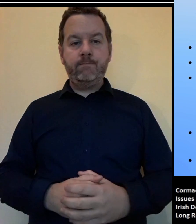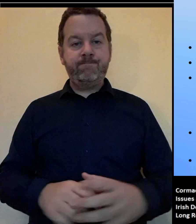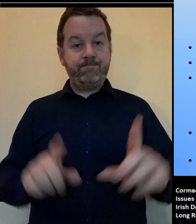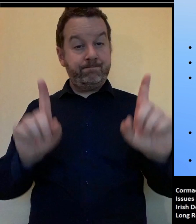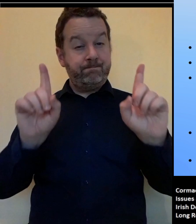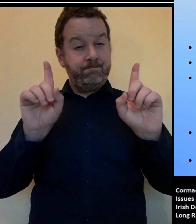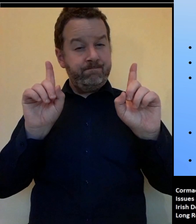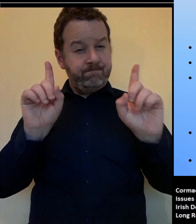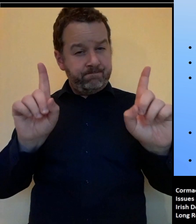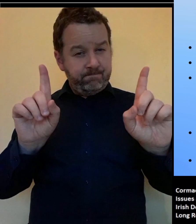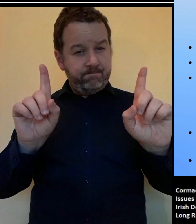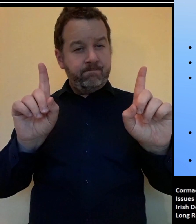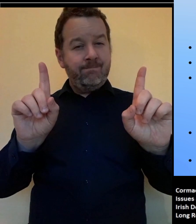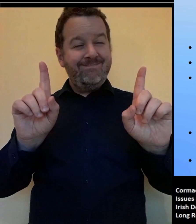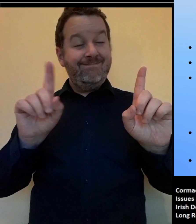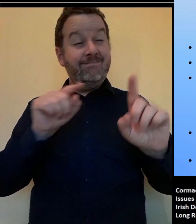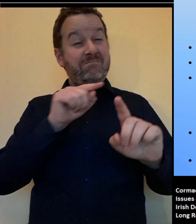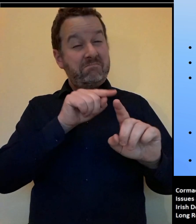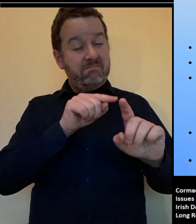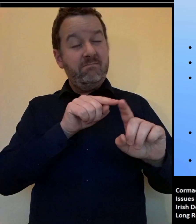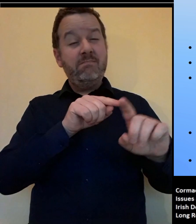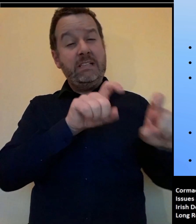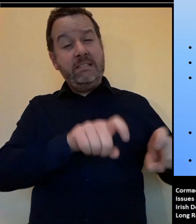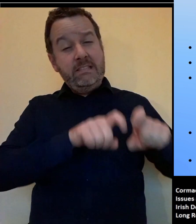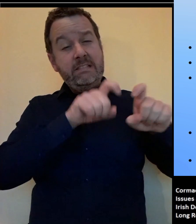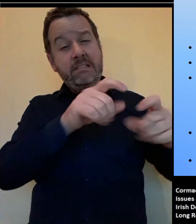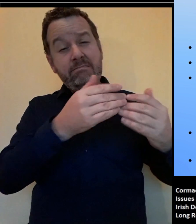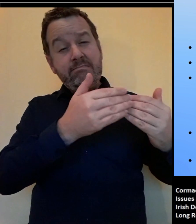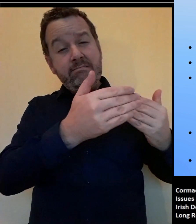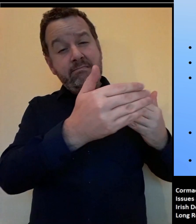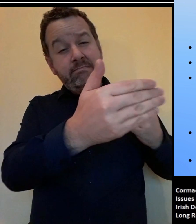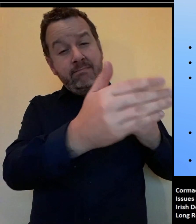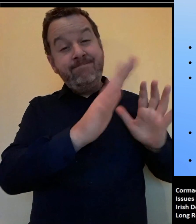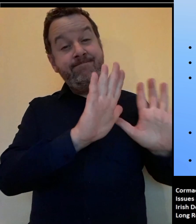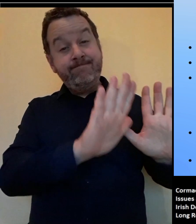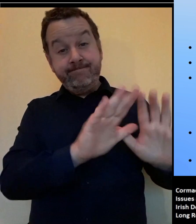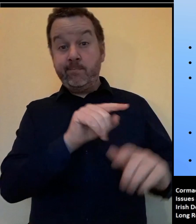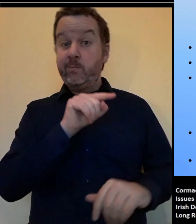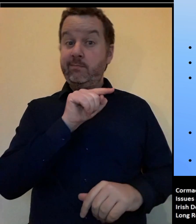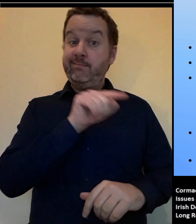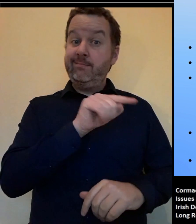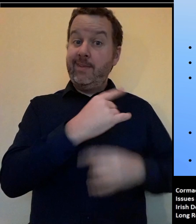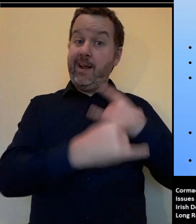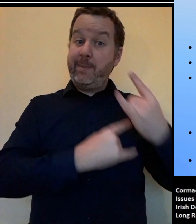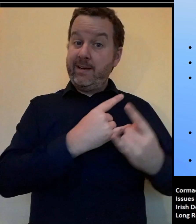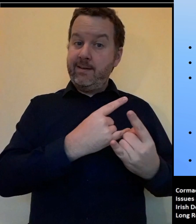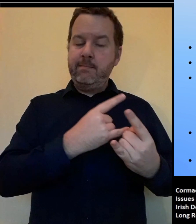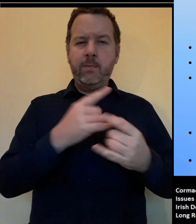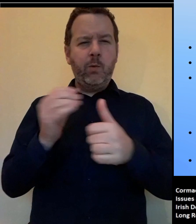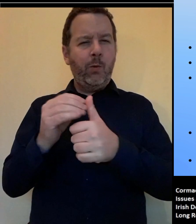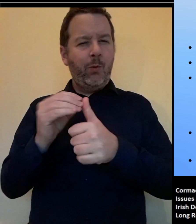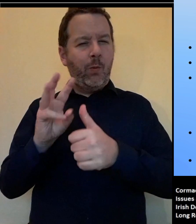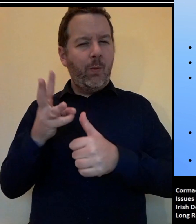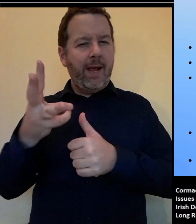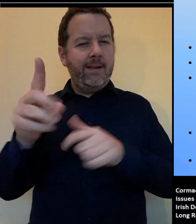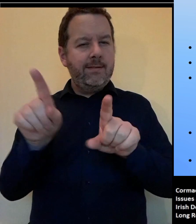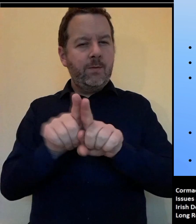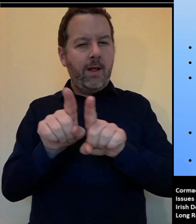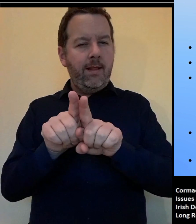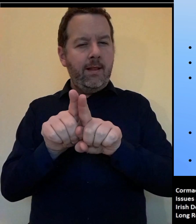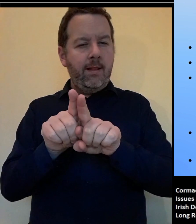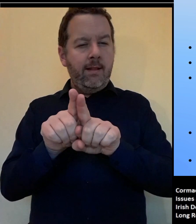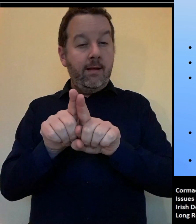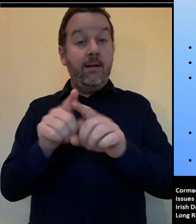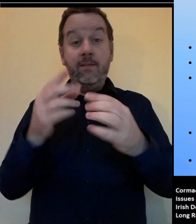However there are other distinct patterns of admission to be seen -